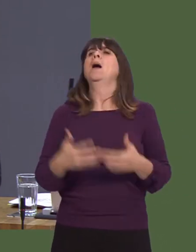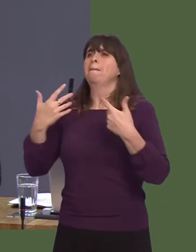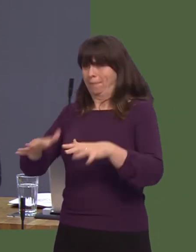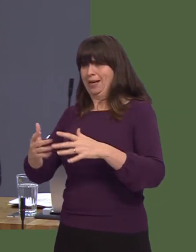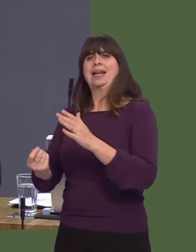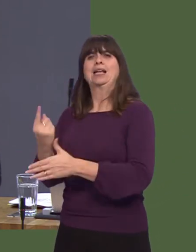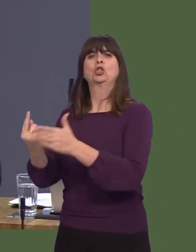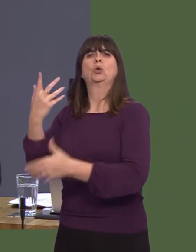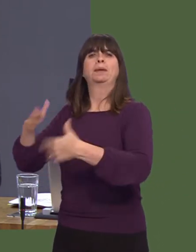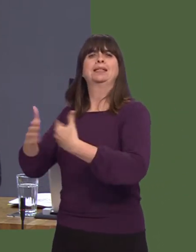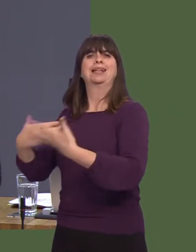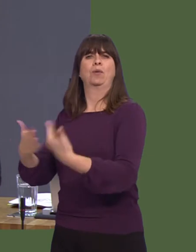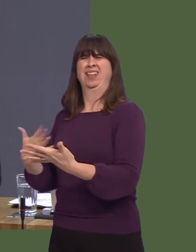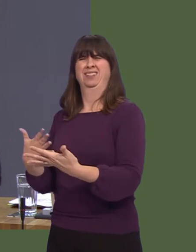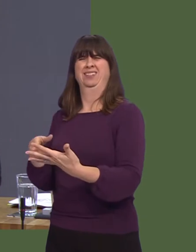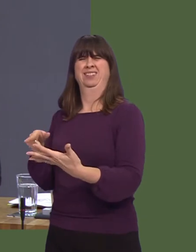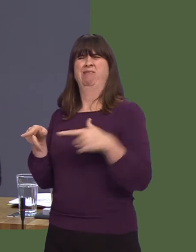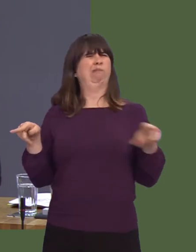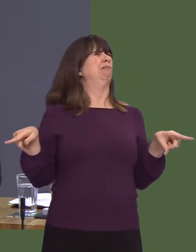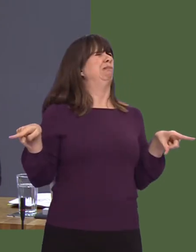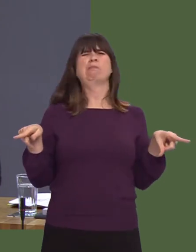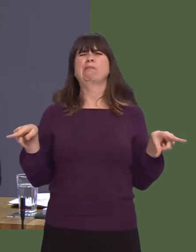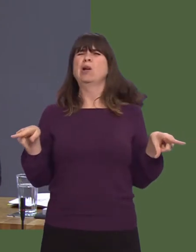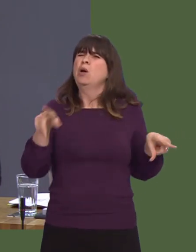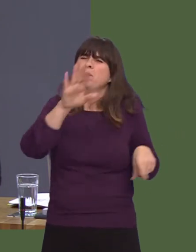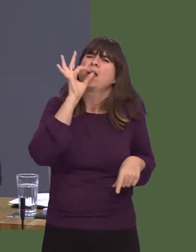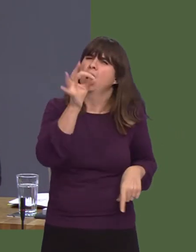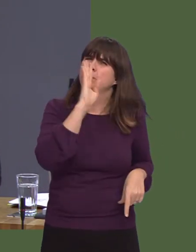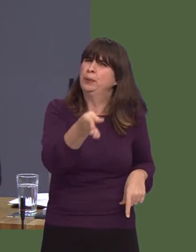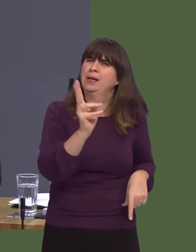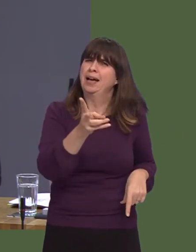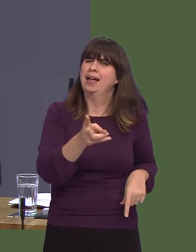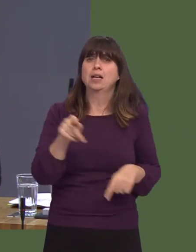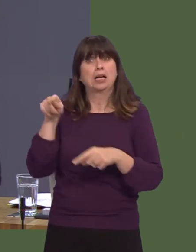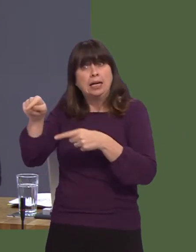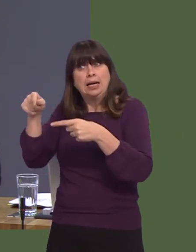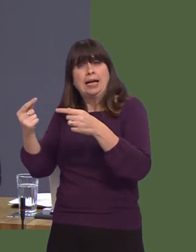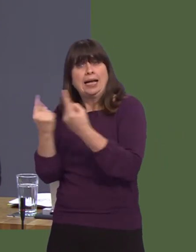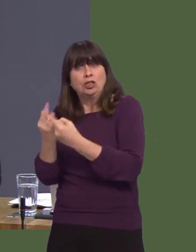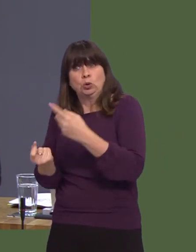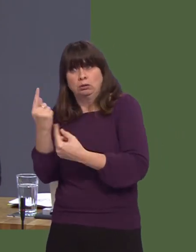did deal with them. I'll ask you again: what were the issues that were raised with you,